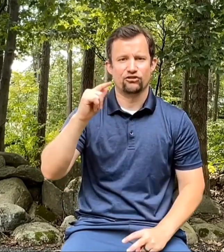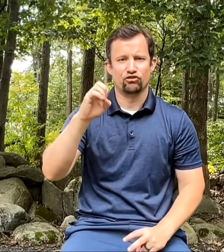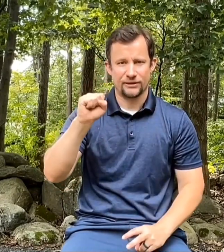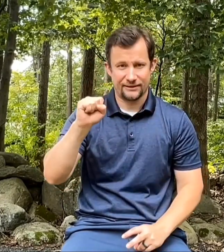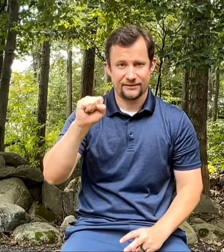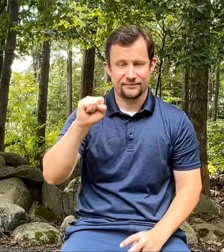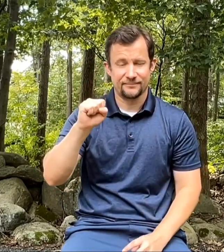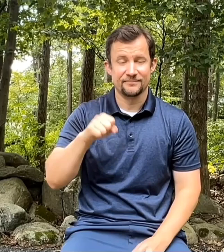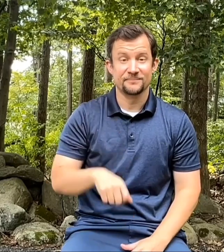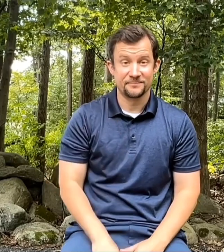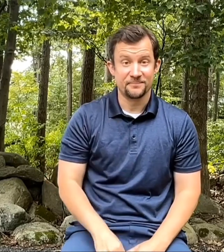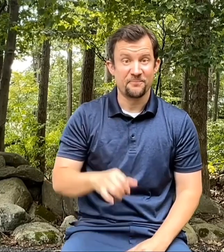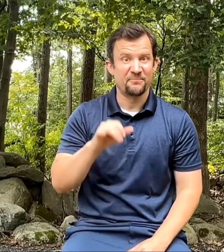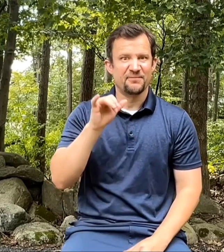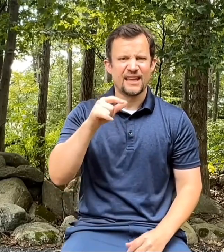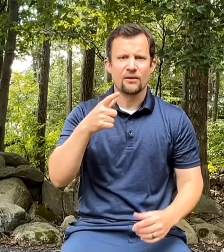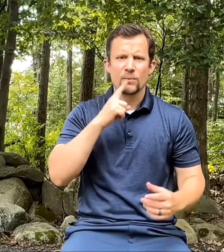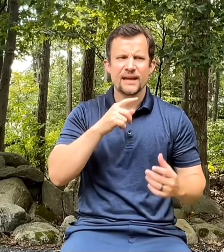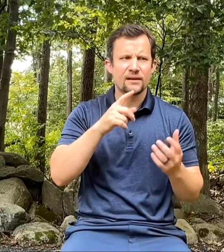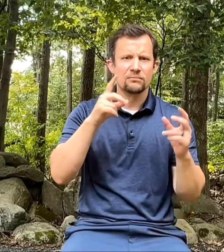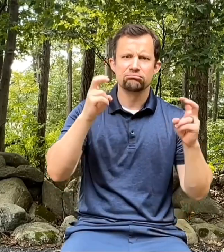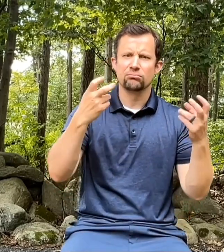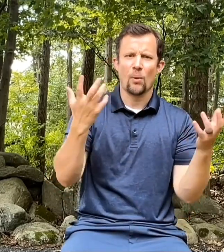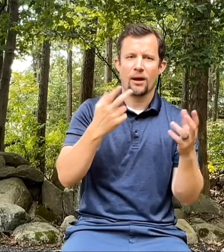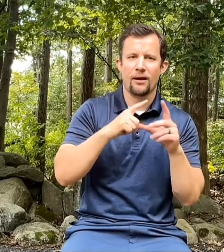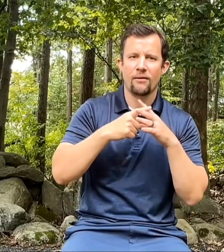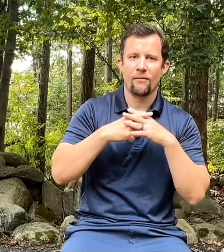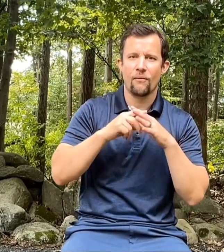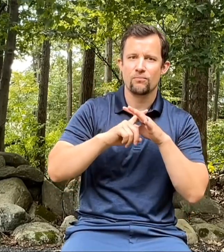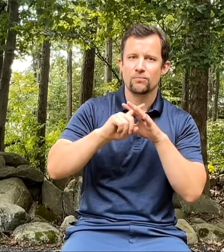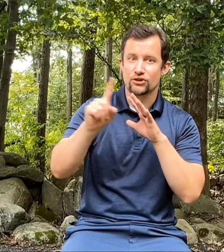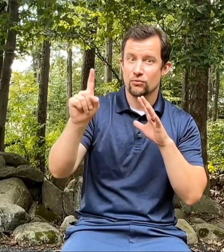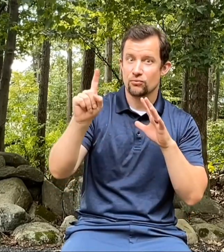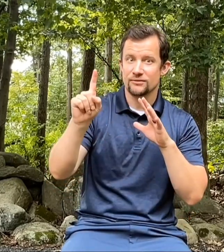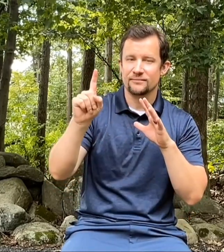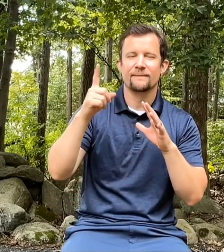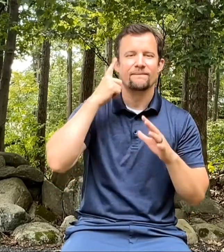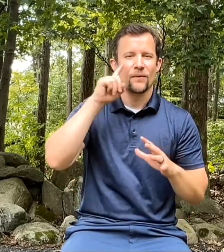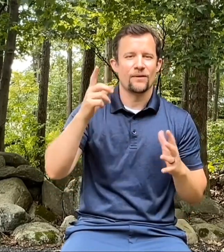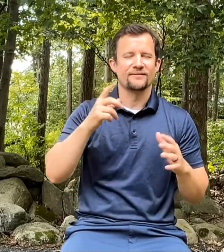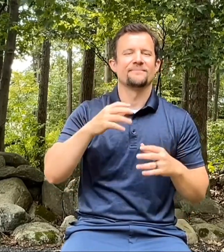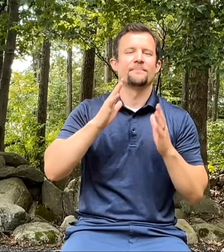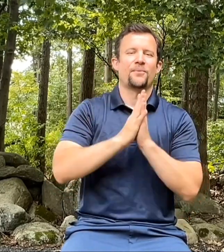The theme of the retreat was